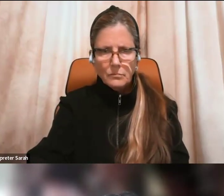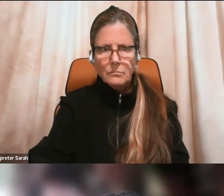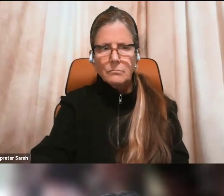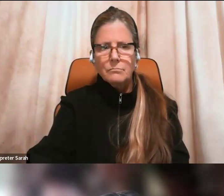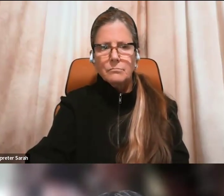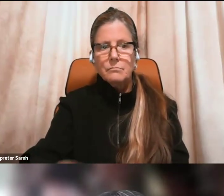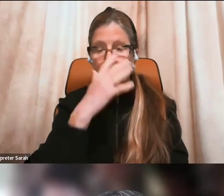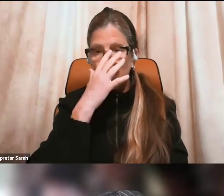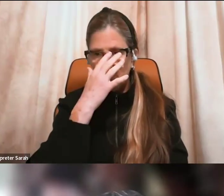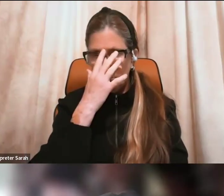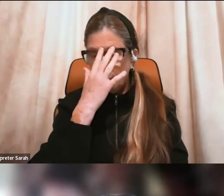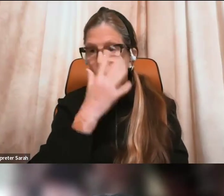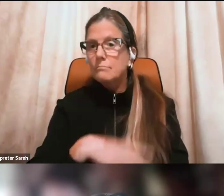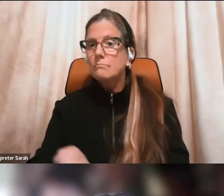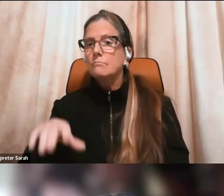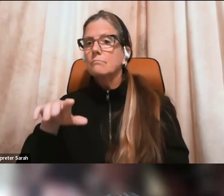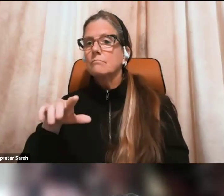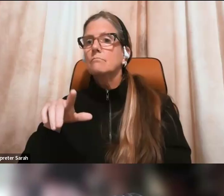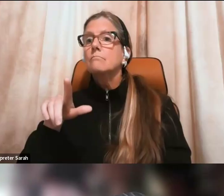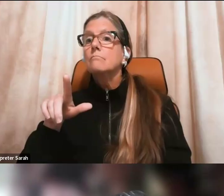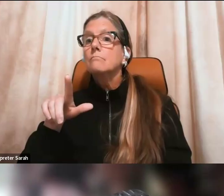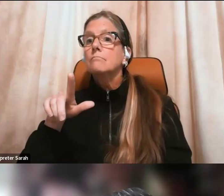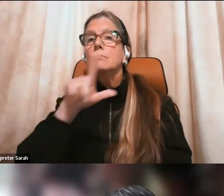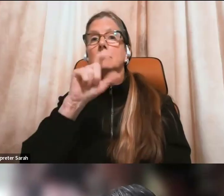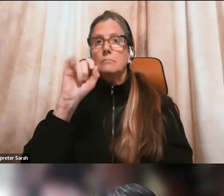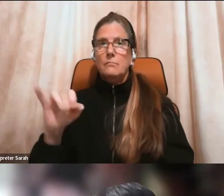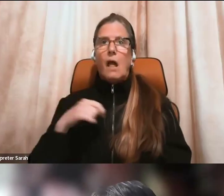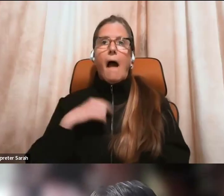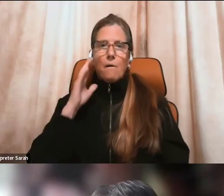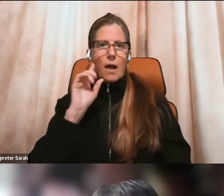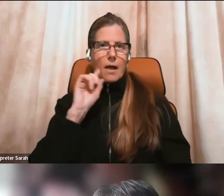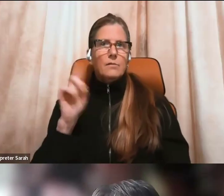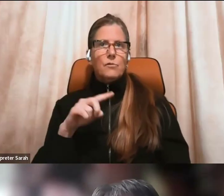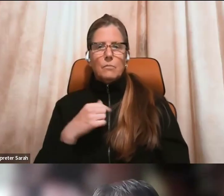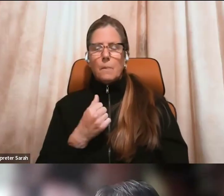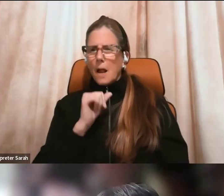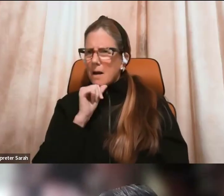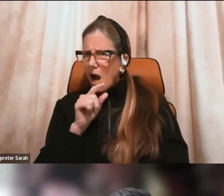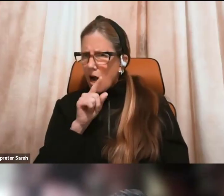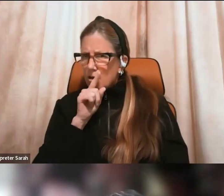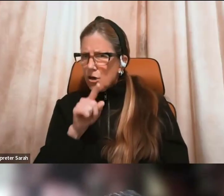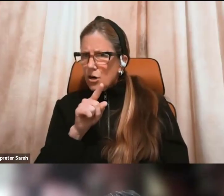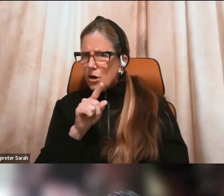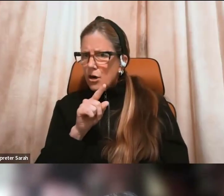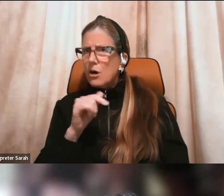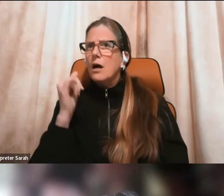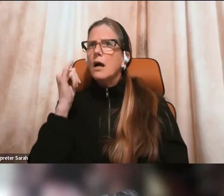I'm gonna take that, but I'm not sure if it's directly to, to about the Pilot Program. But